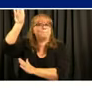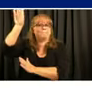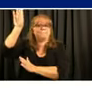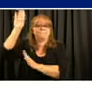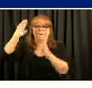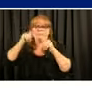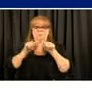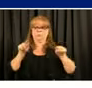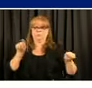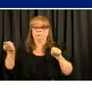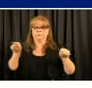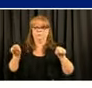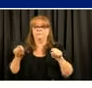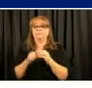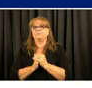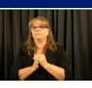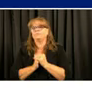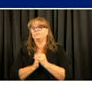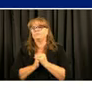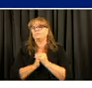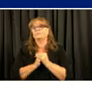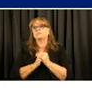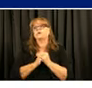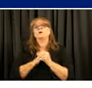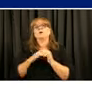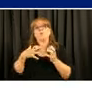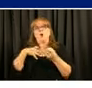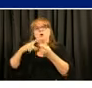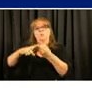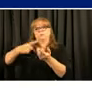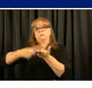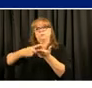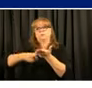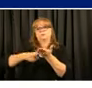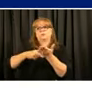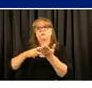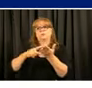so i also want to talk just a little bit about some of our outbreak data as well